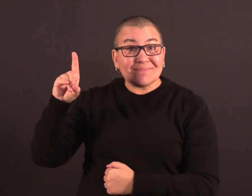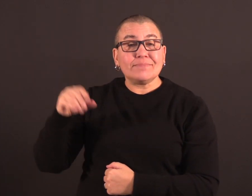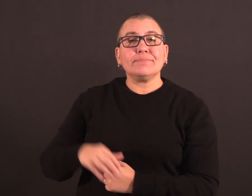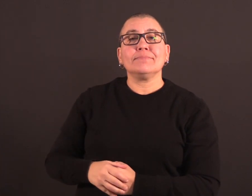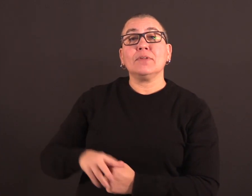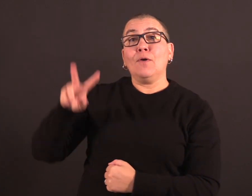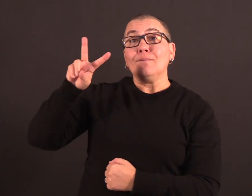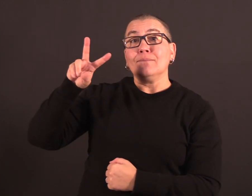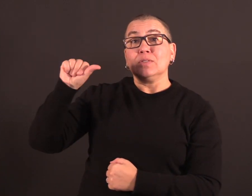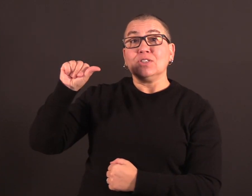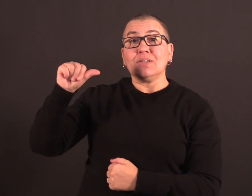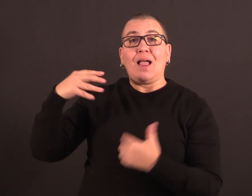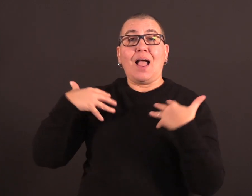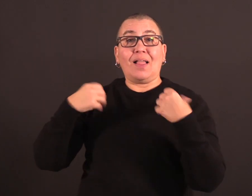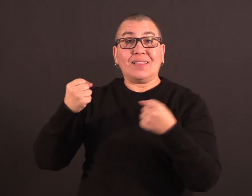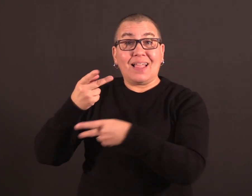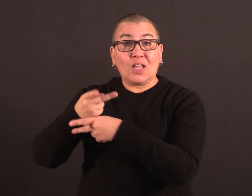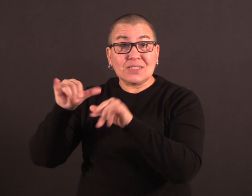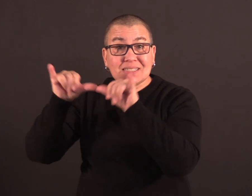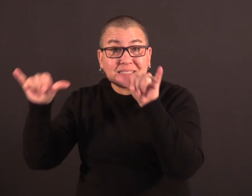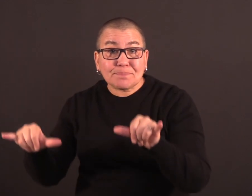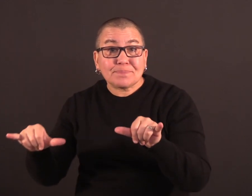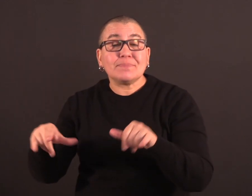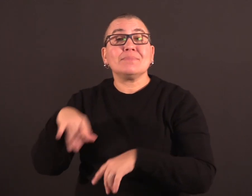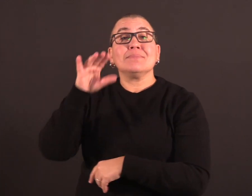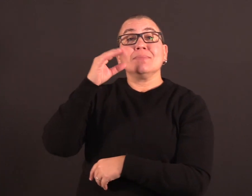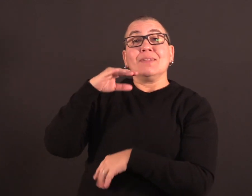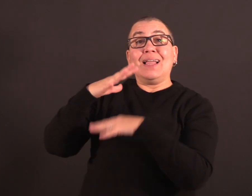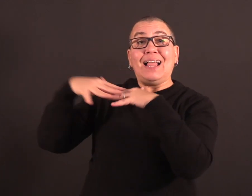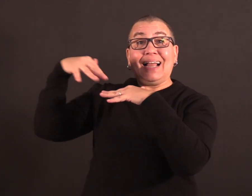While not yet available to the general public, progress is being made toward